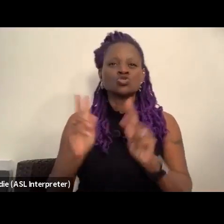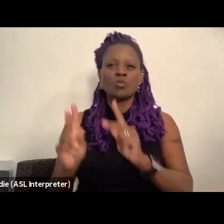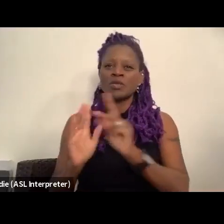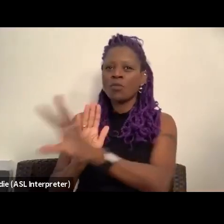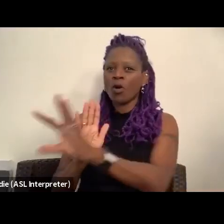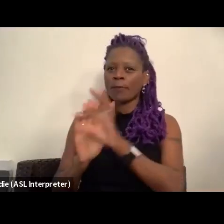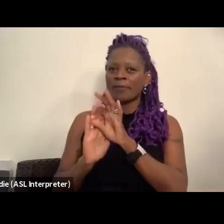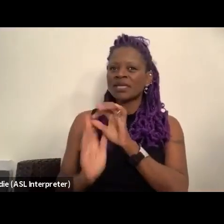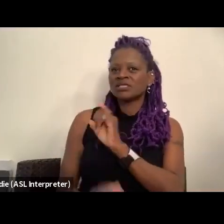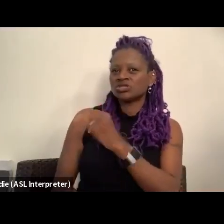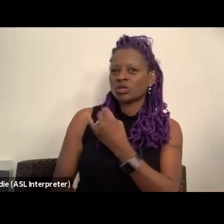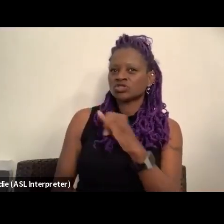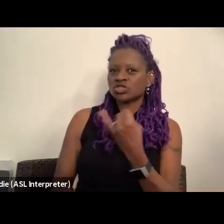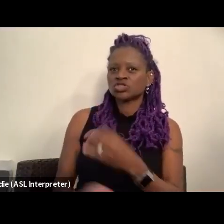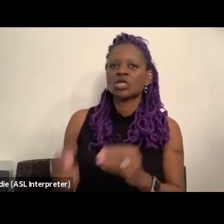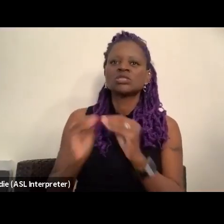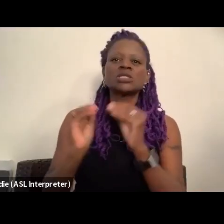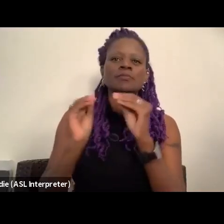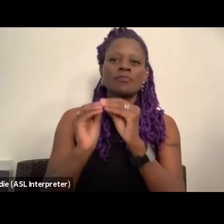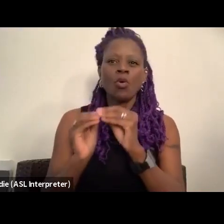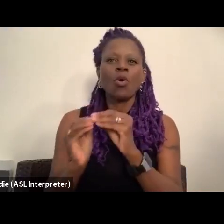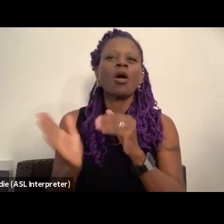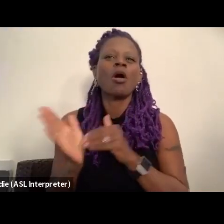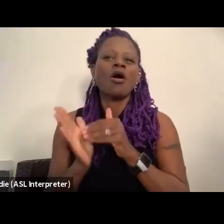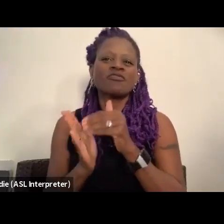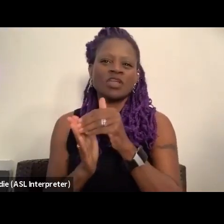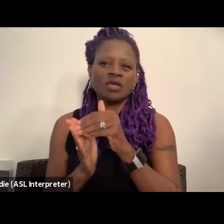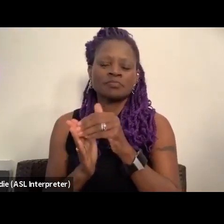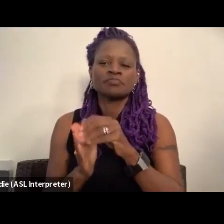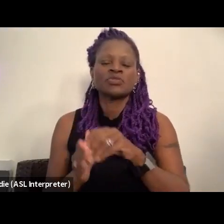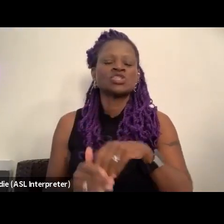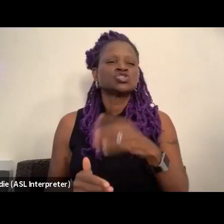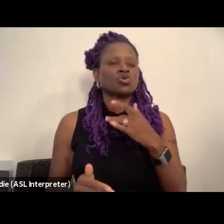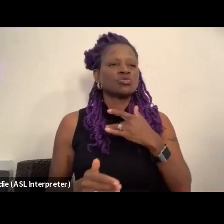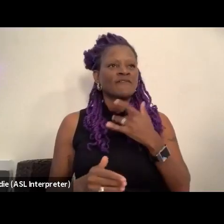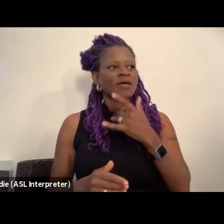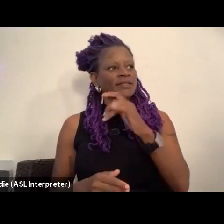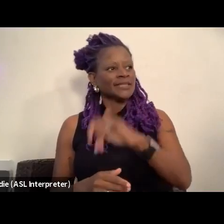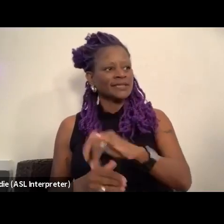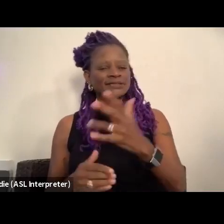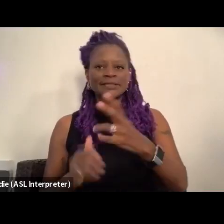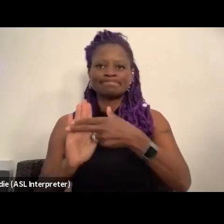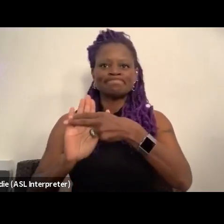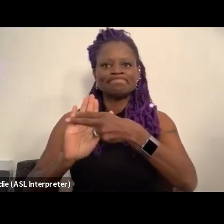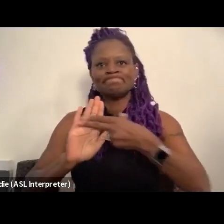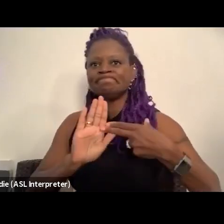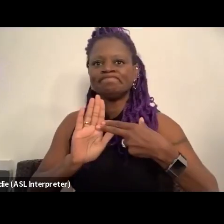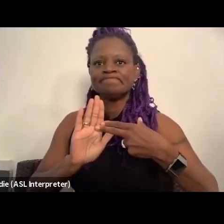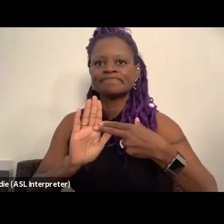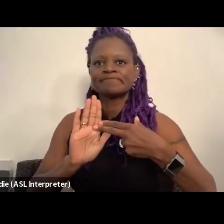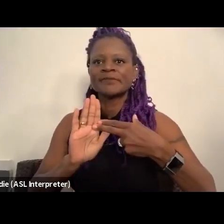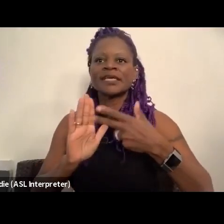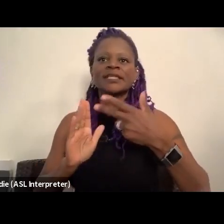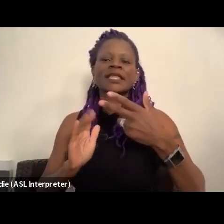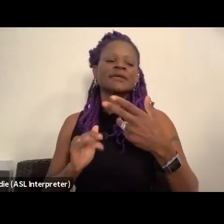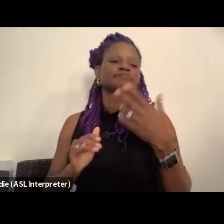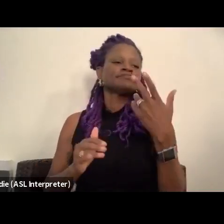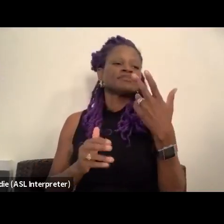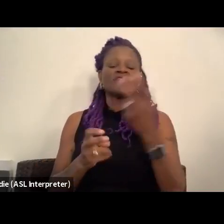with this JMJ vaccine be seen as a stigma vaccine like the vaccine for hard to reach communities or the vaccine for homelessness.